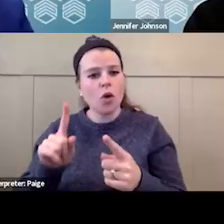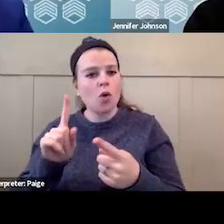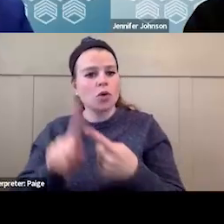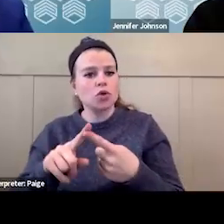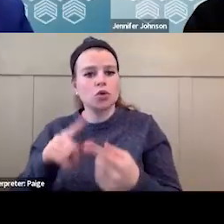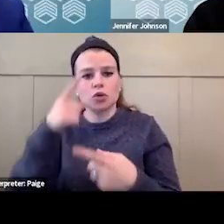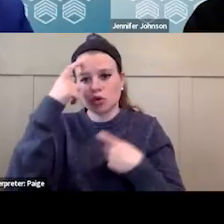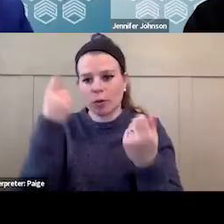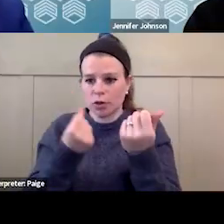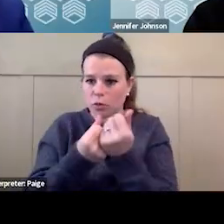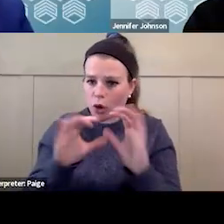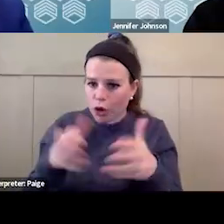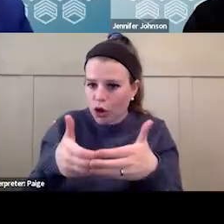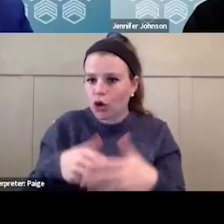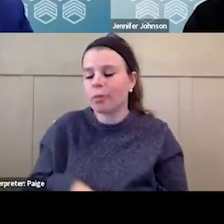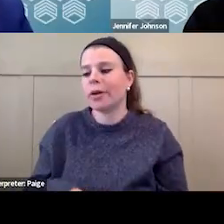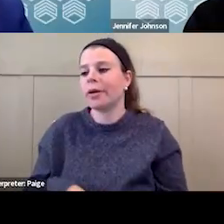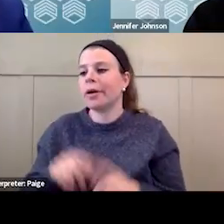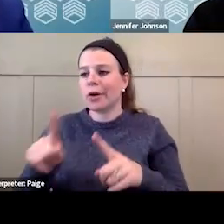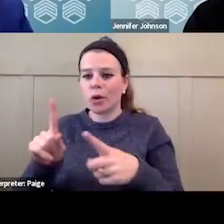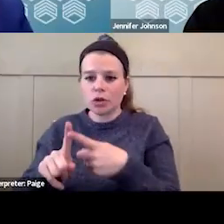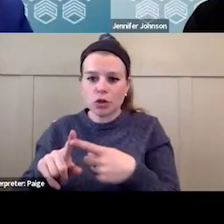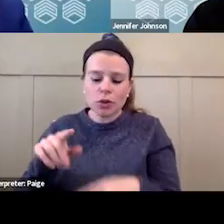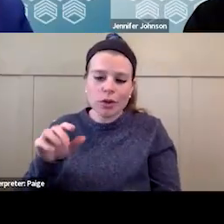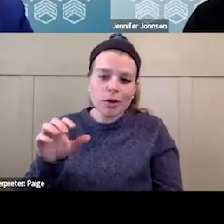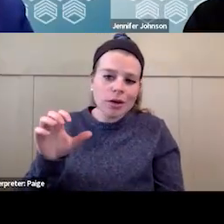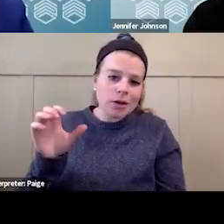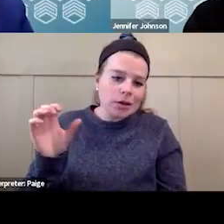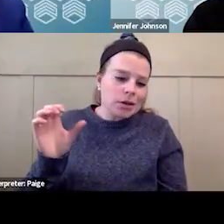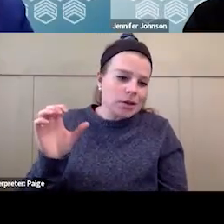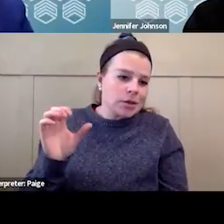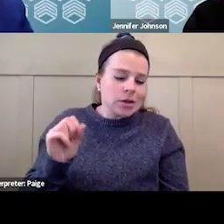support group, uh, going to substance abuse counseling, um, going to a